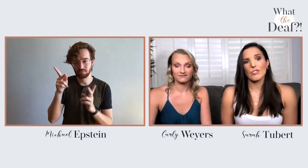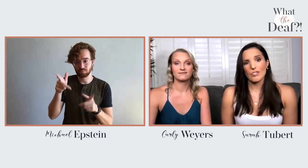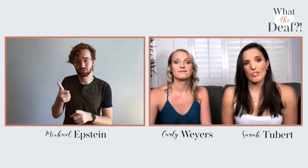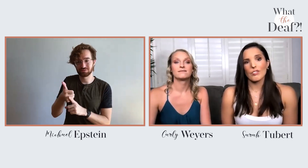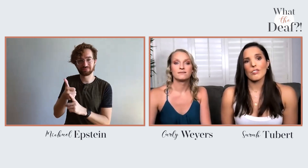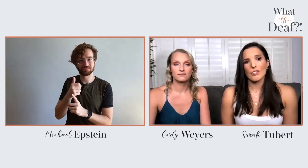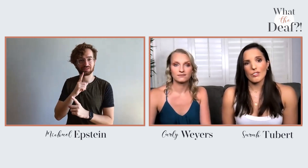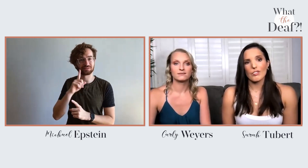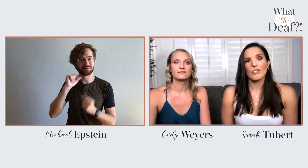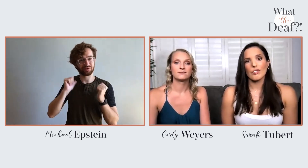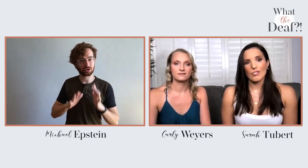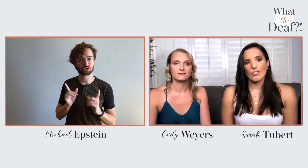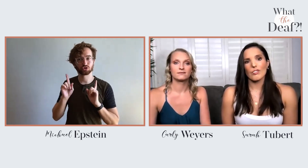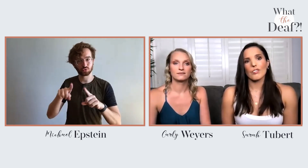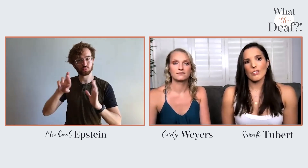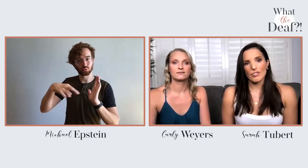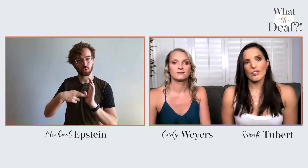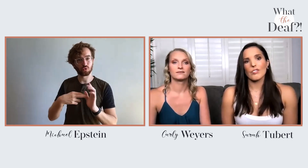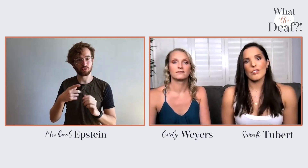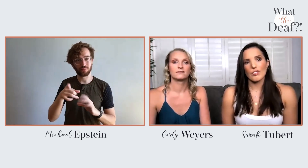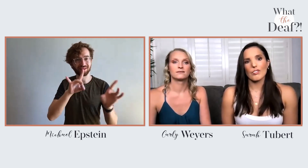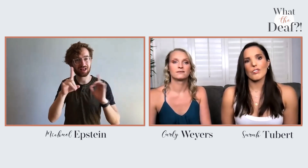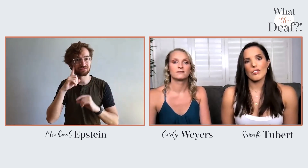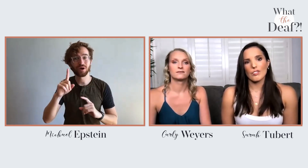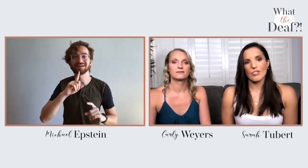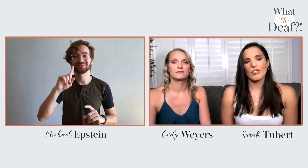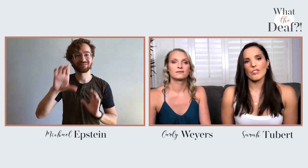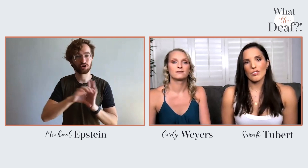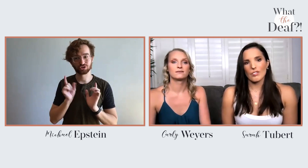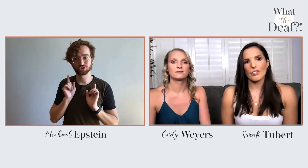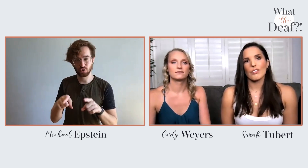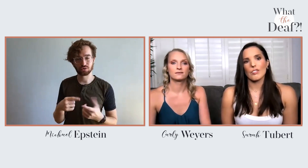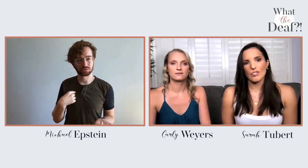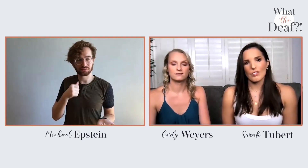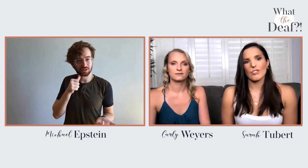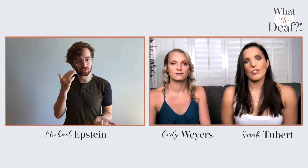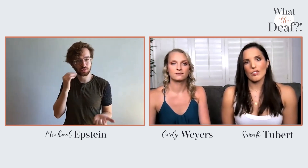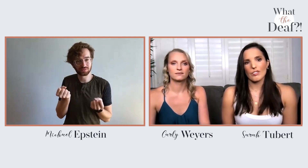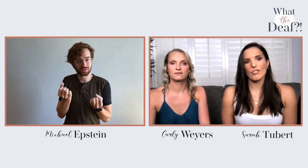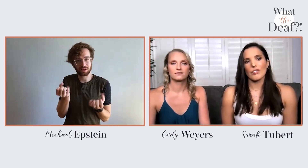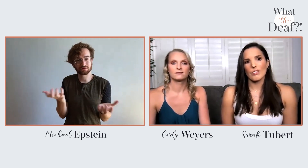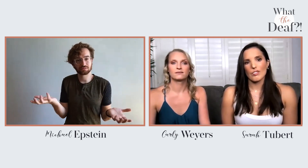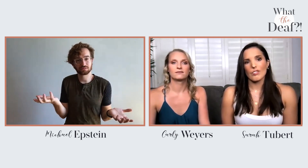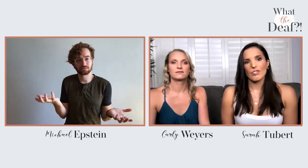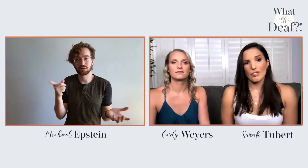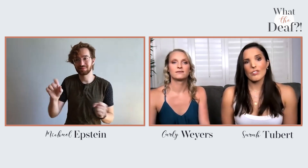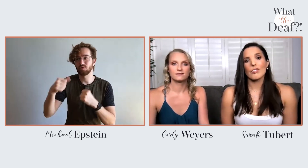So think about one of those individuals as a deaf actor that goes into audition for a deaf character. They don't know sign language